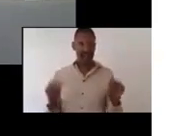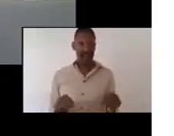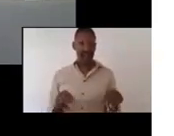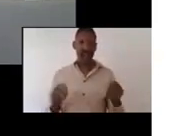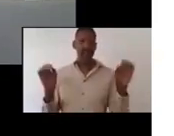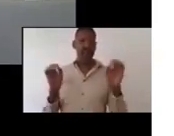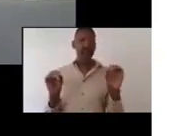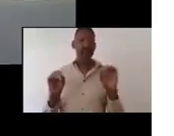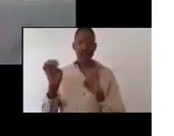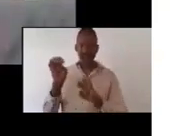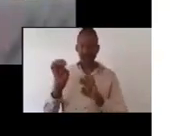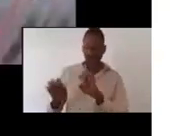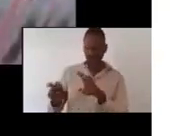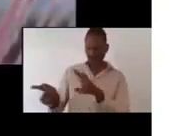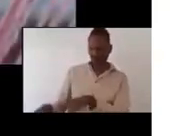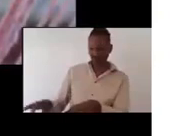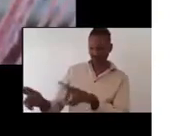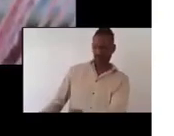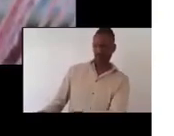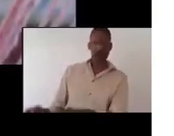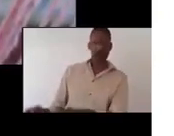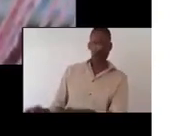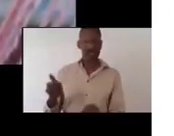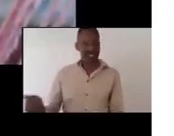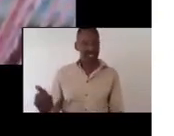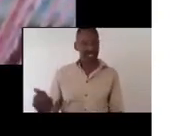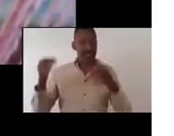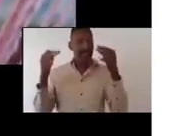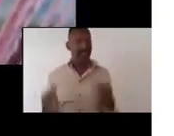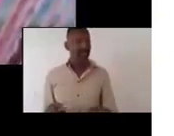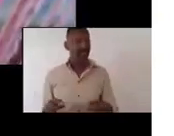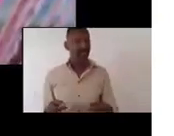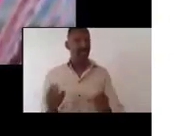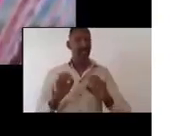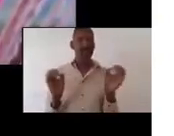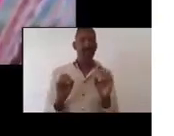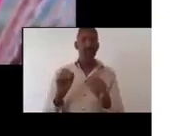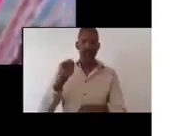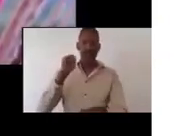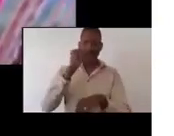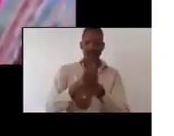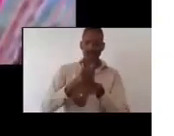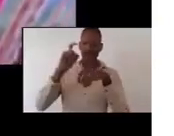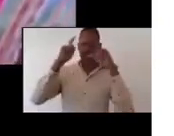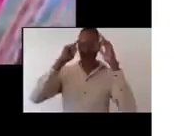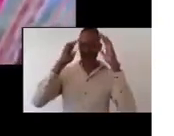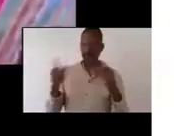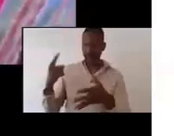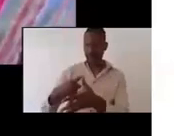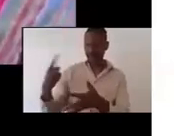Going back to the example about the yarn, adults also set up their minds that there is a correct way of doing things.